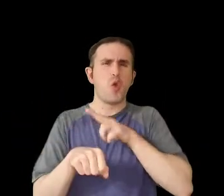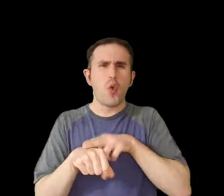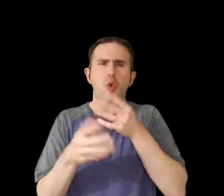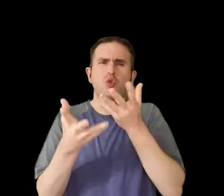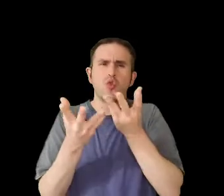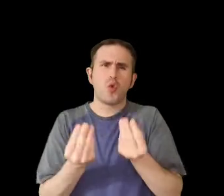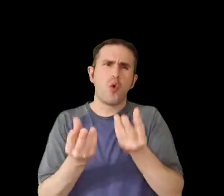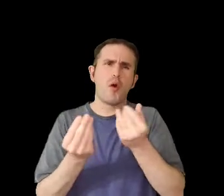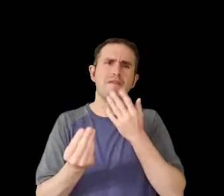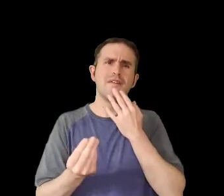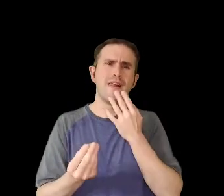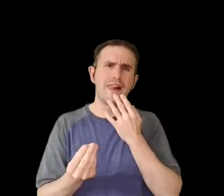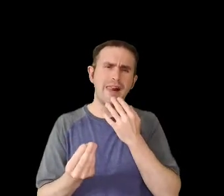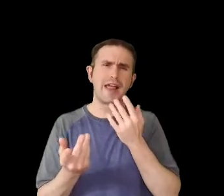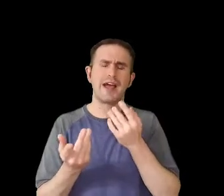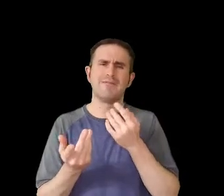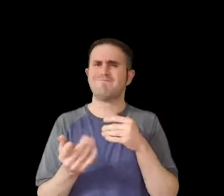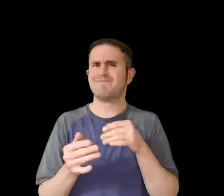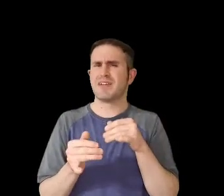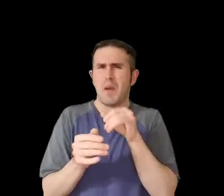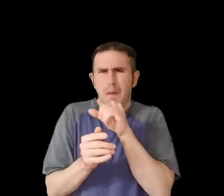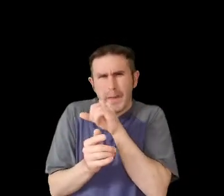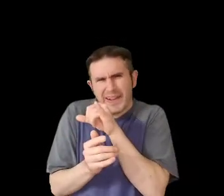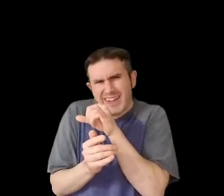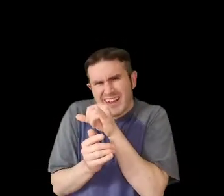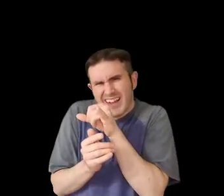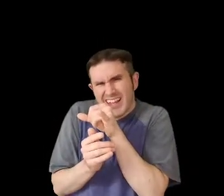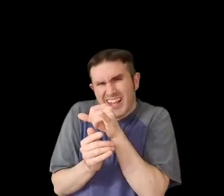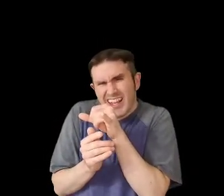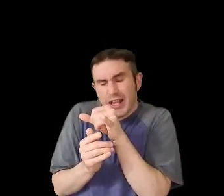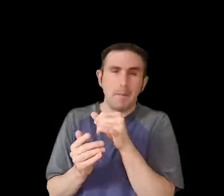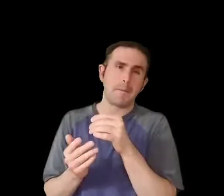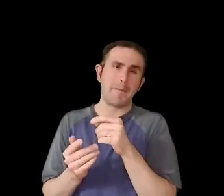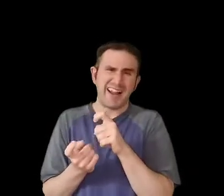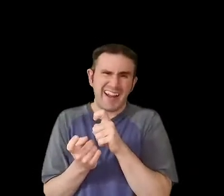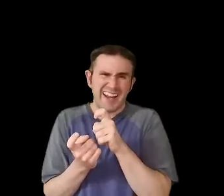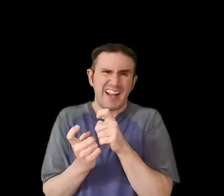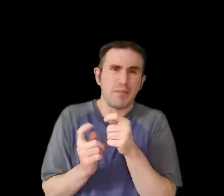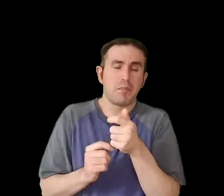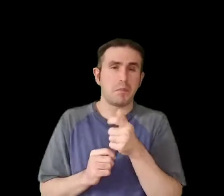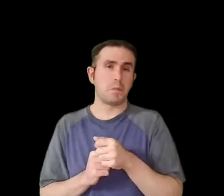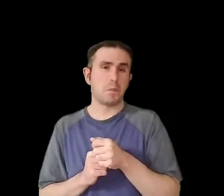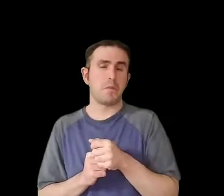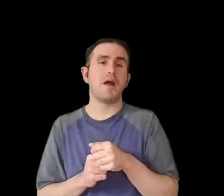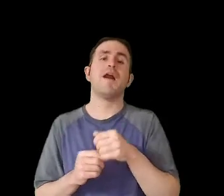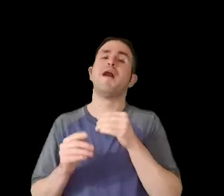soft colors; variants on the same, then you might like a monochromatic, uh, scheme for